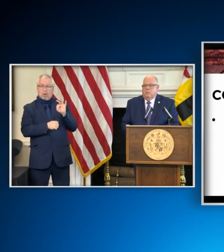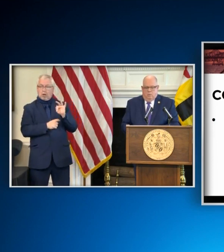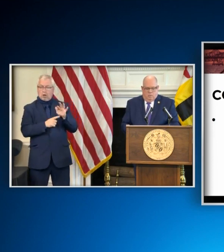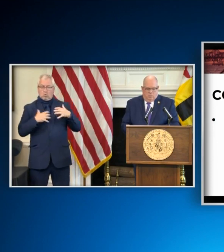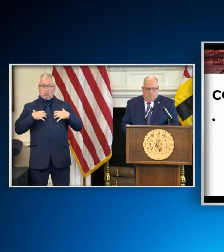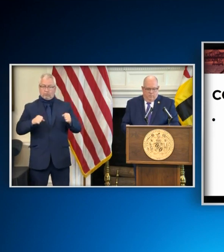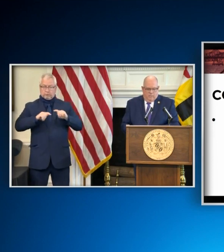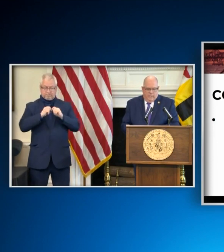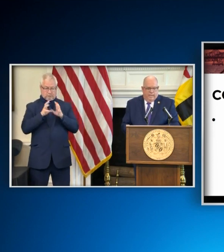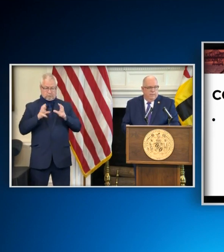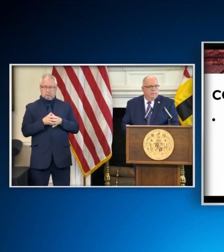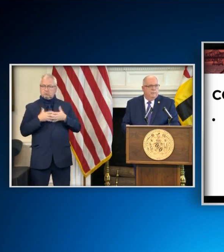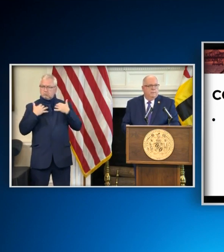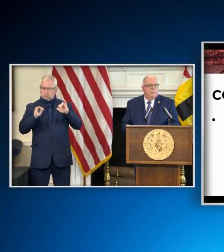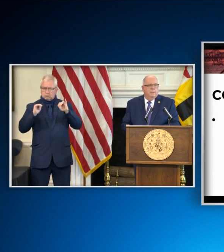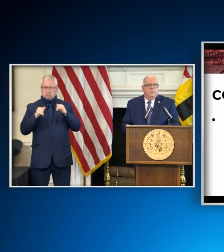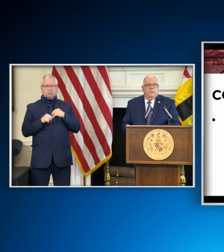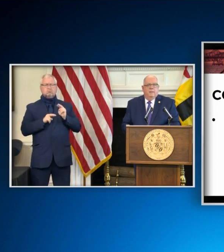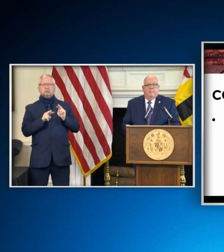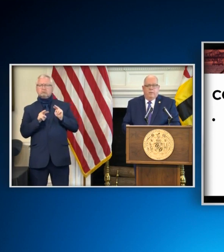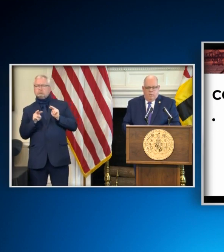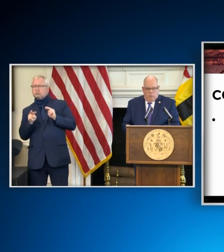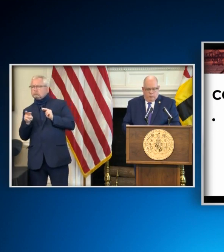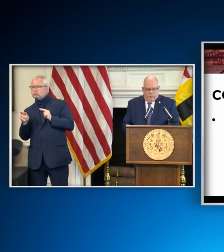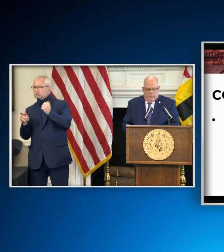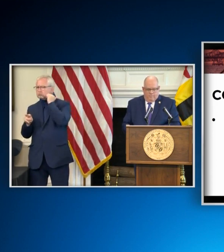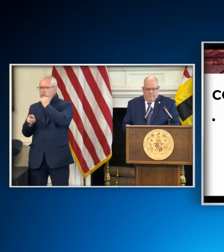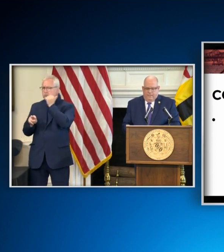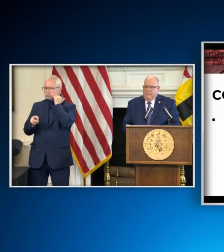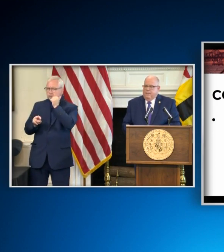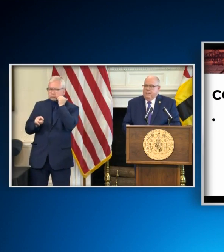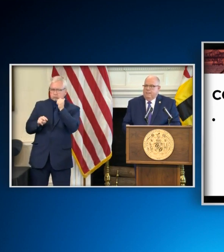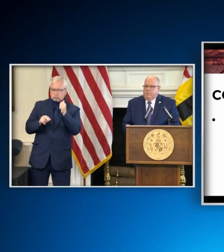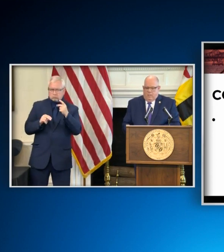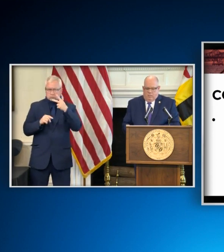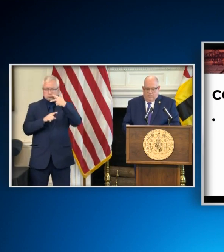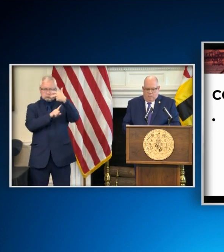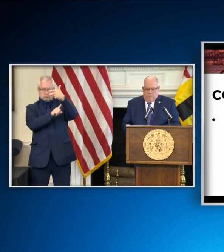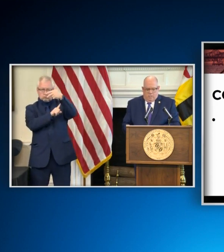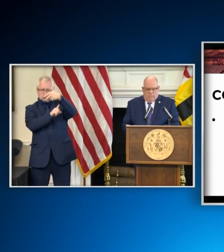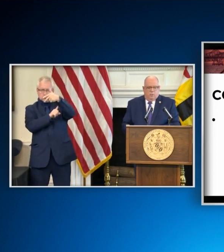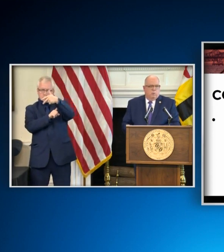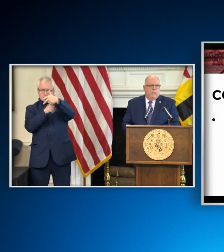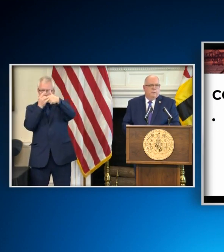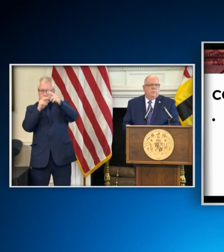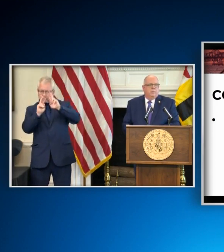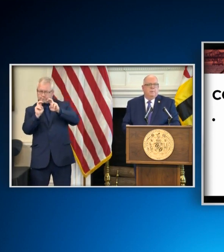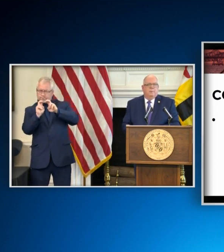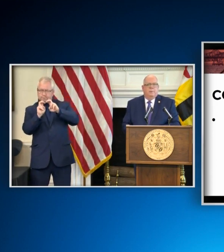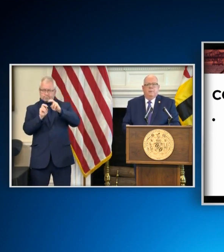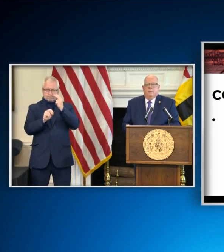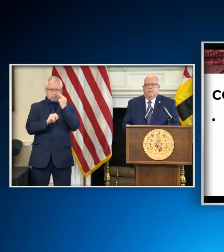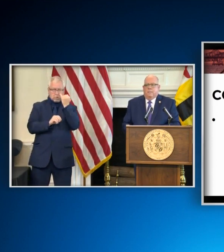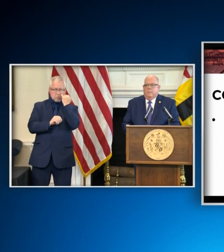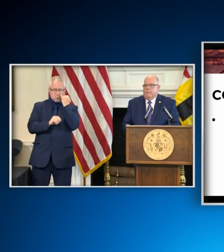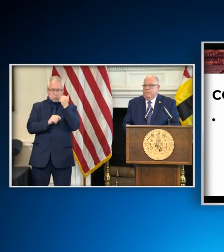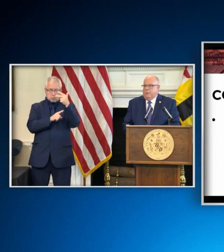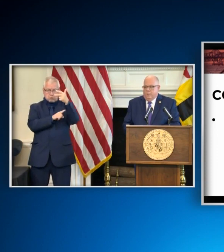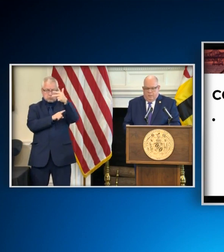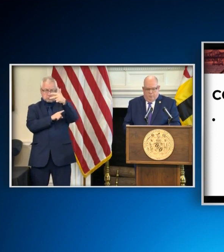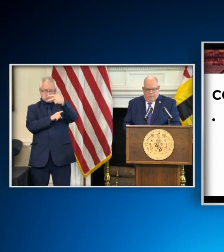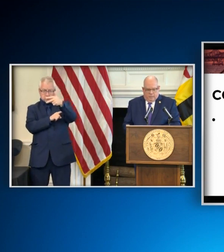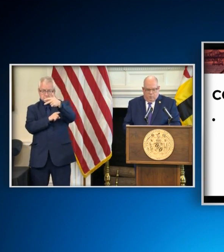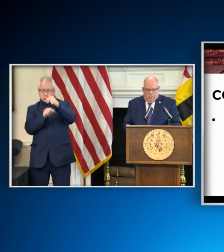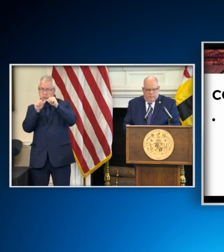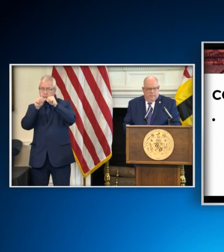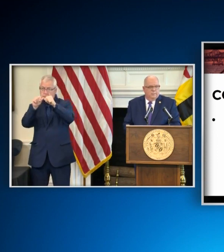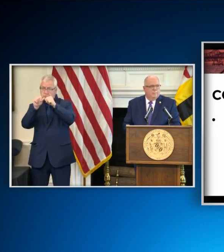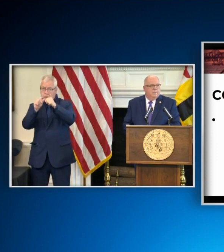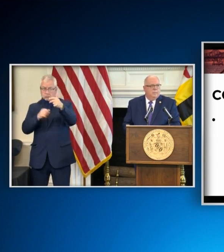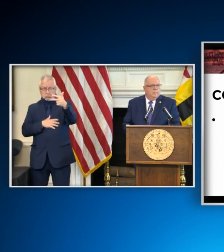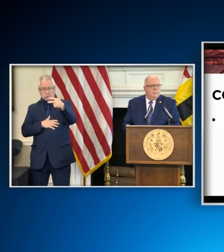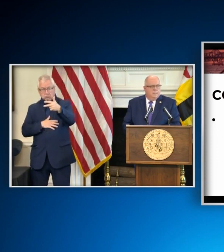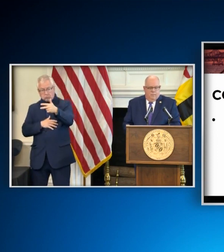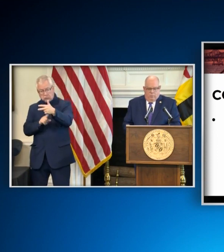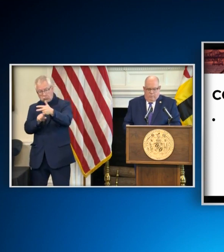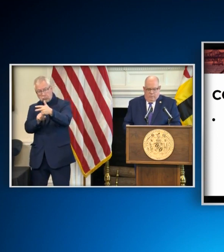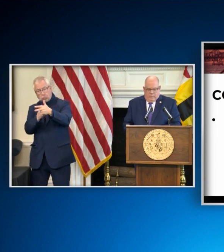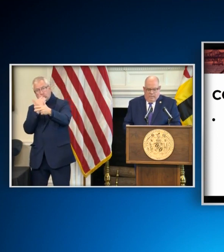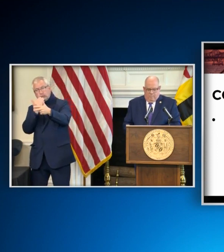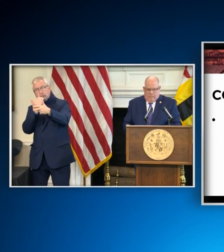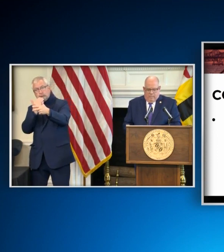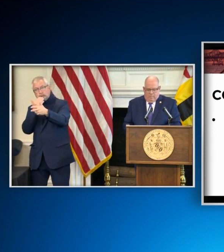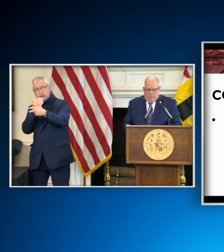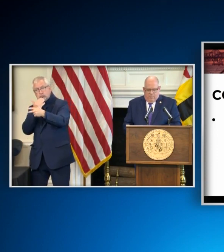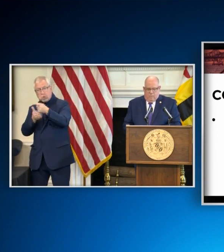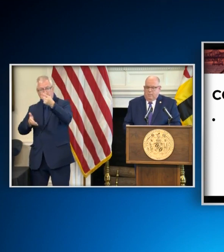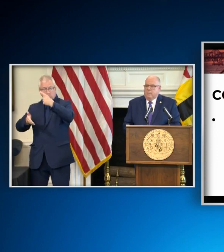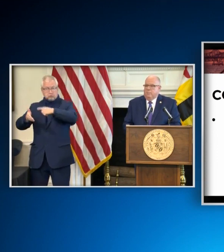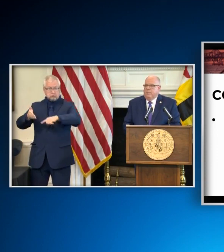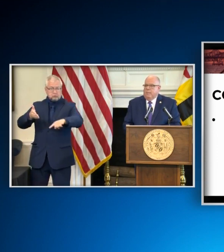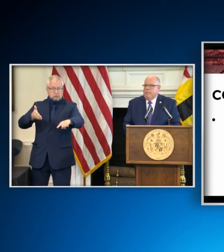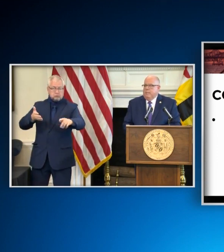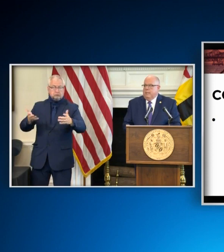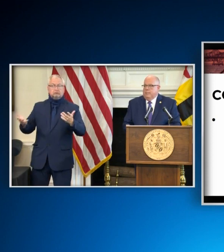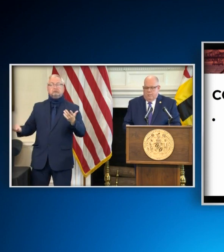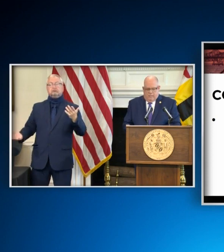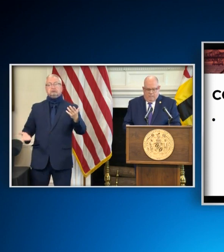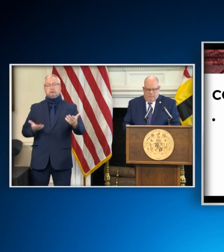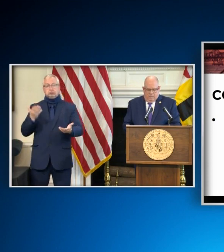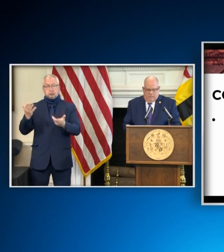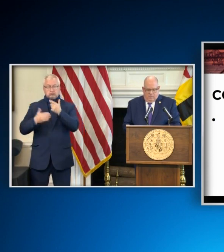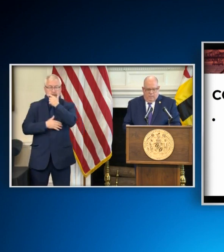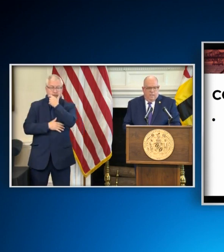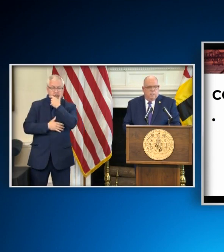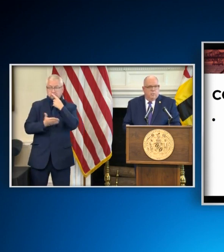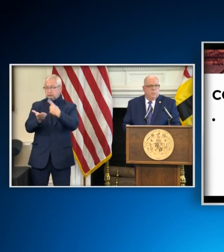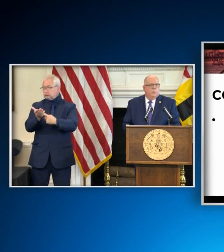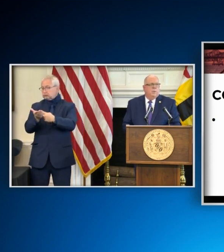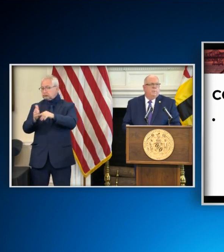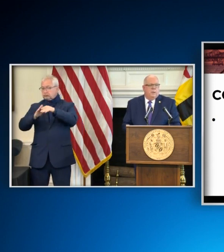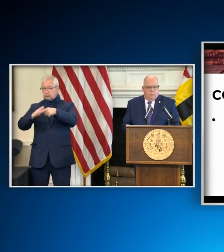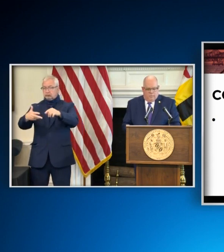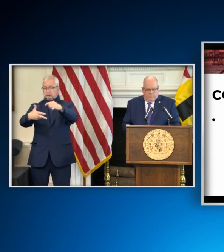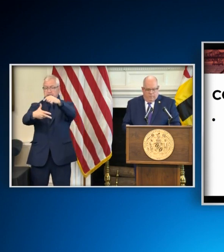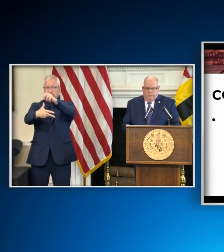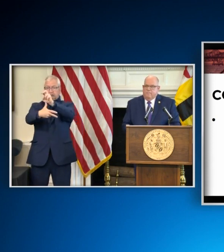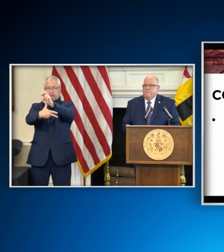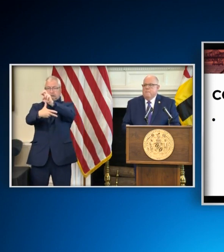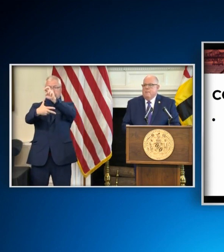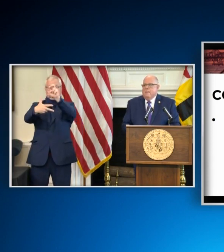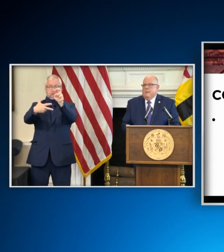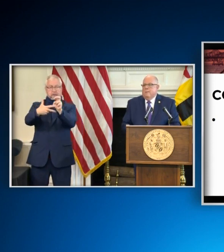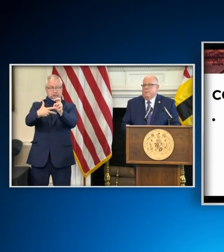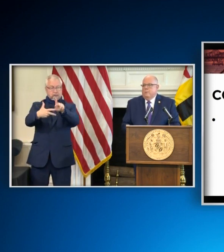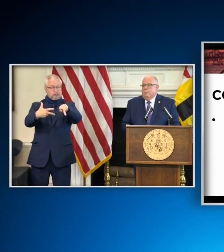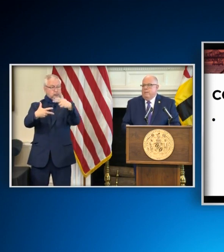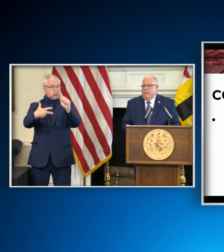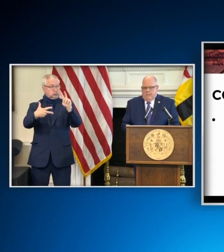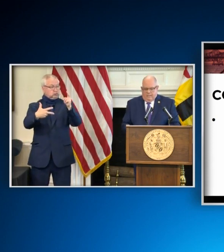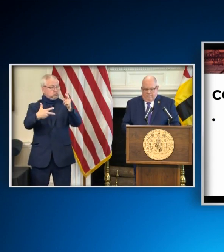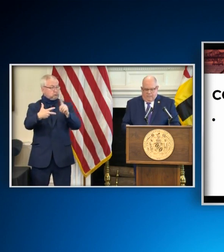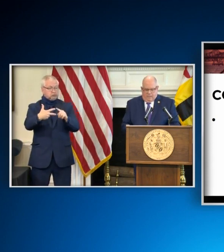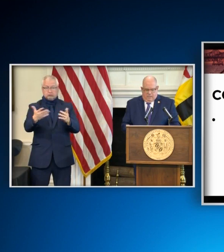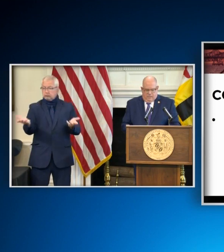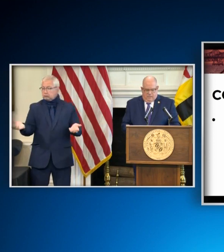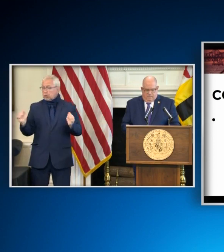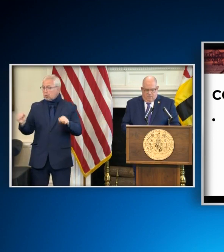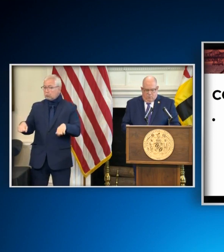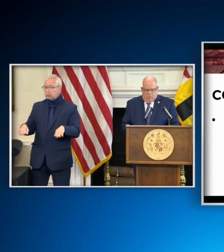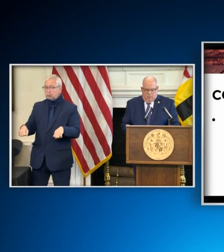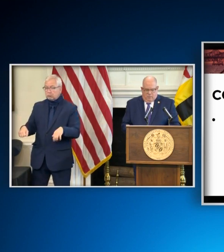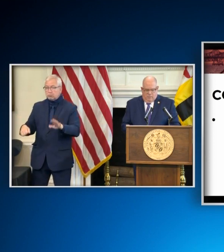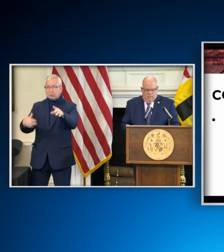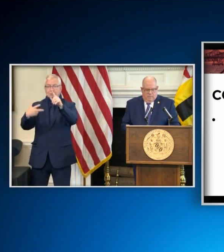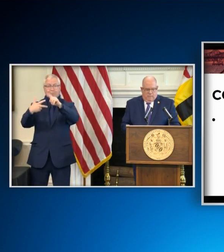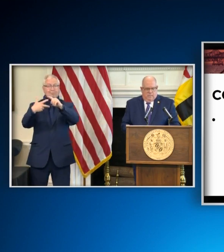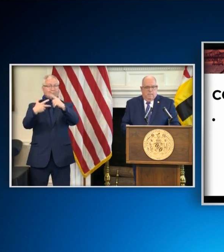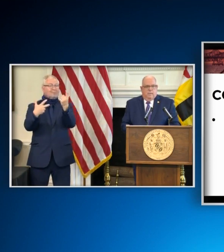OUR CORONAVIRUS RECOVERY TEAM WILL BE CONTINUING TO WATCH ALL OF THE DATA CLOSELY AND IF THESE ENCOURAGING TRENDS CONTINUE INTO NEXT WEEK WE WOULD THEN IN A POSITION TO BEGIN ENTERING STAGE